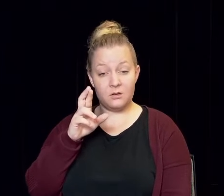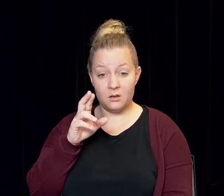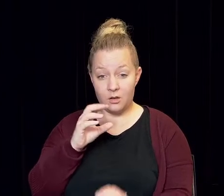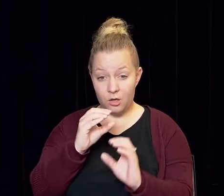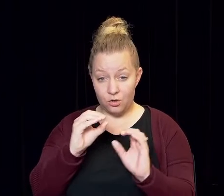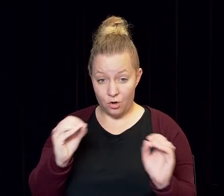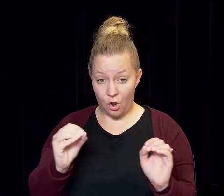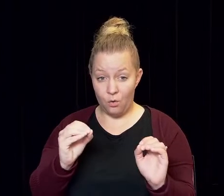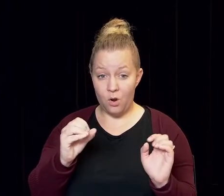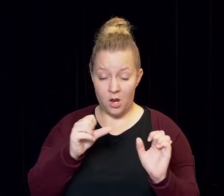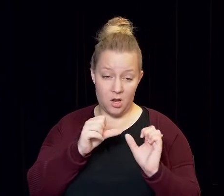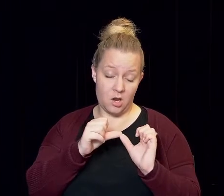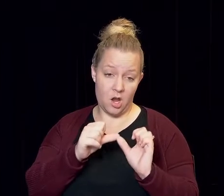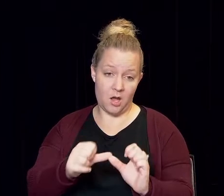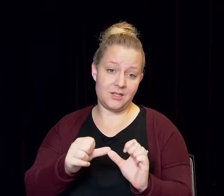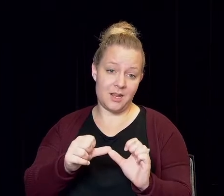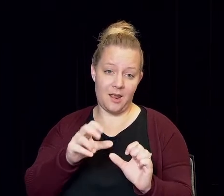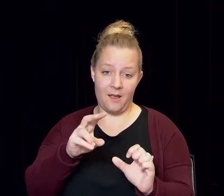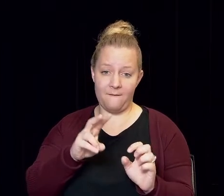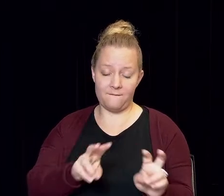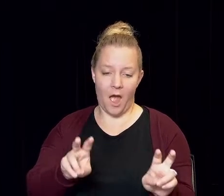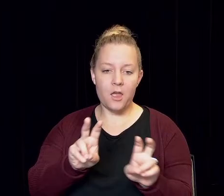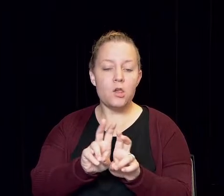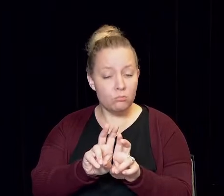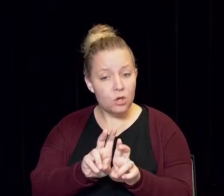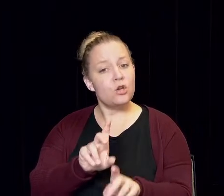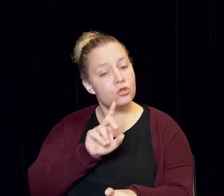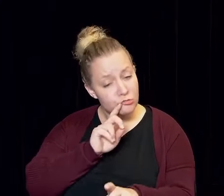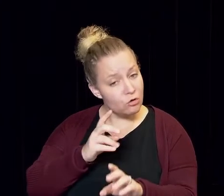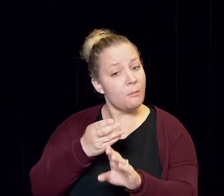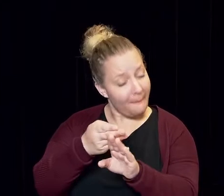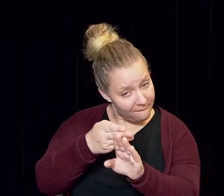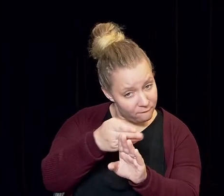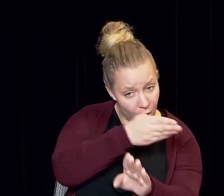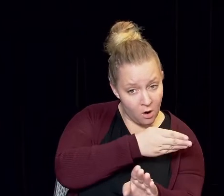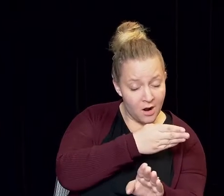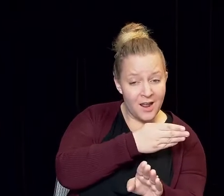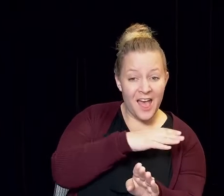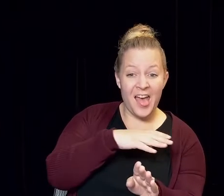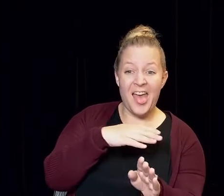value. Sure, it was constant across the board until that last ordered pair or that last set of values,